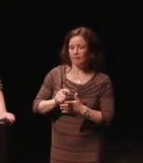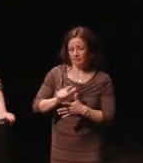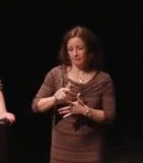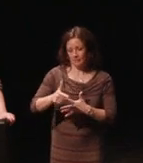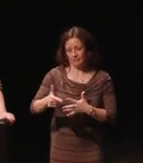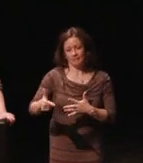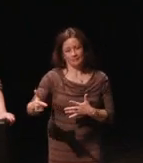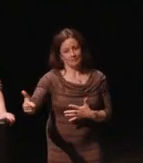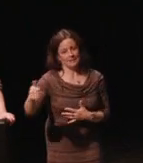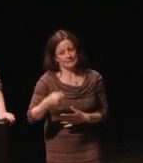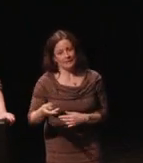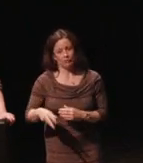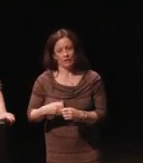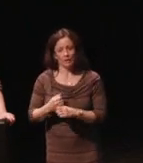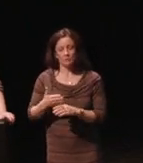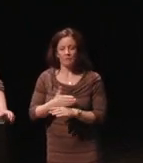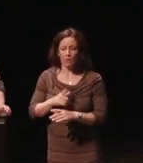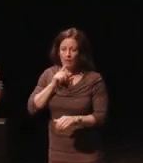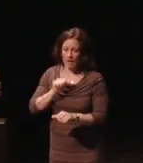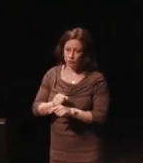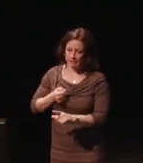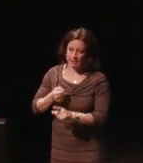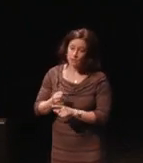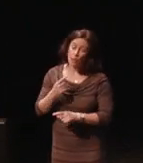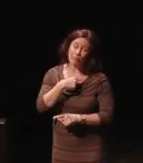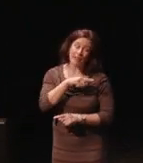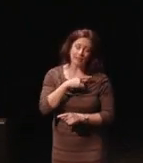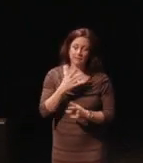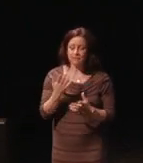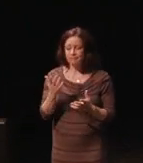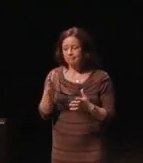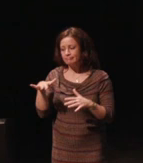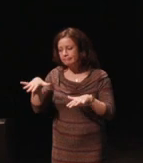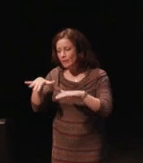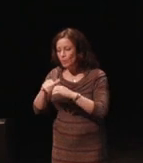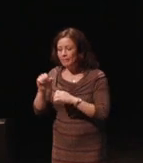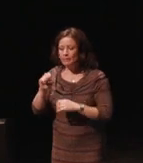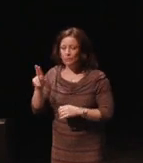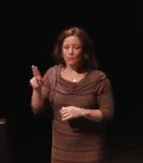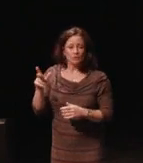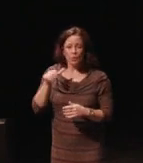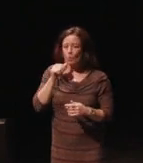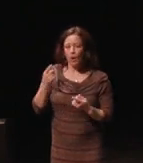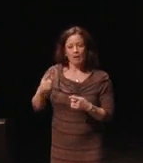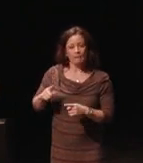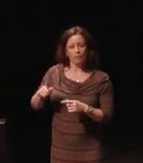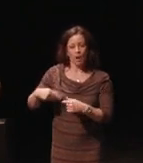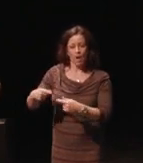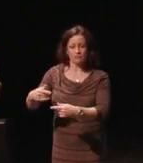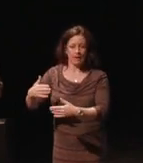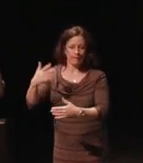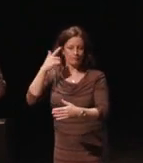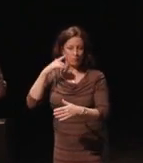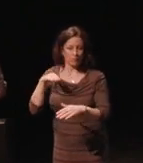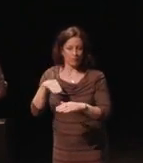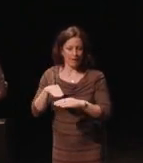before they can find its deadlines. This kind of stuff isn't going to come for a long time until it affects games, but obviously there's nothing stopping